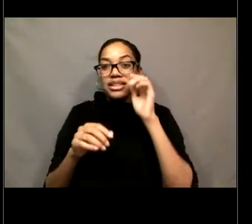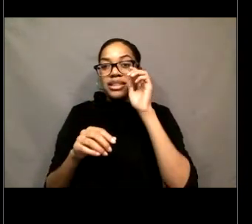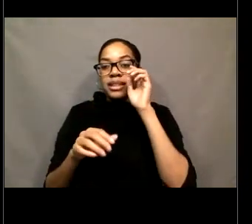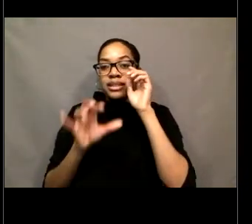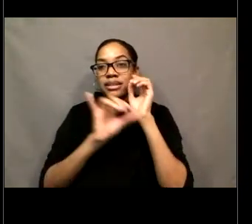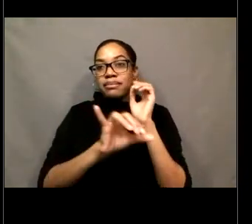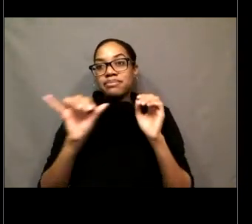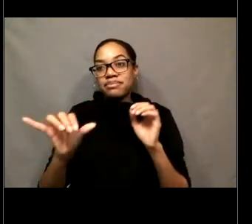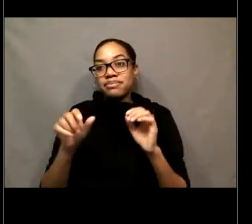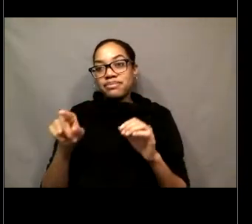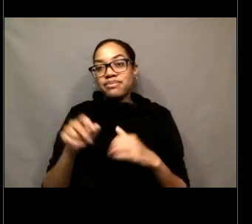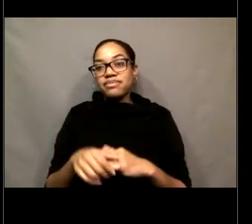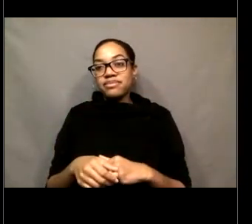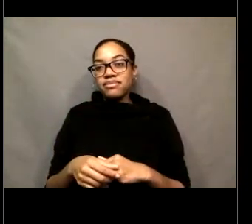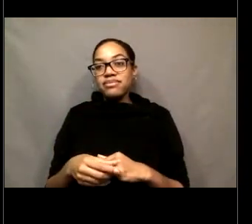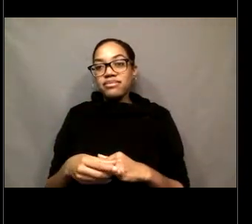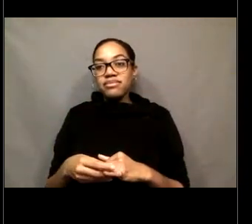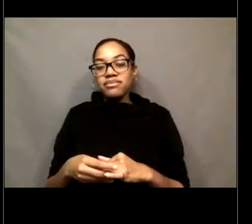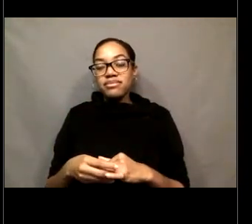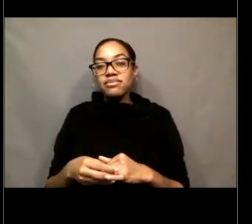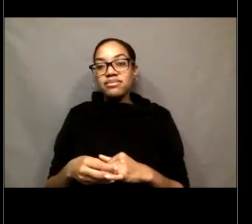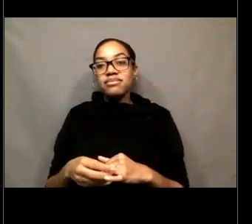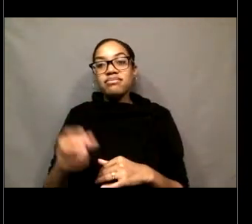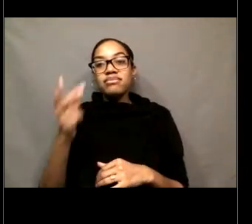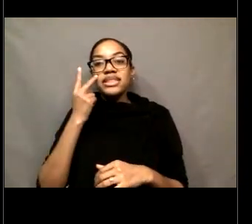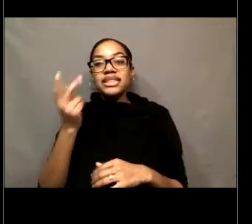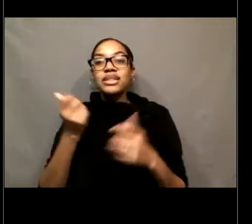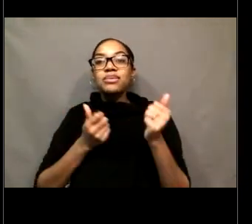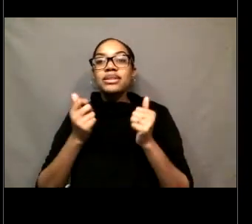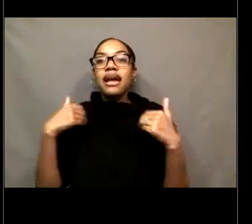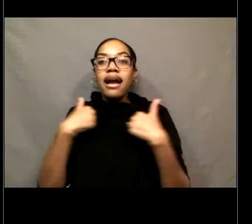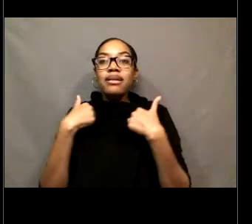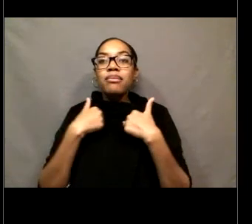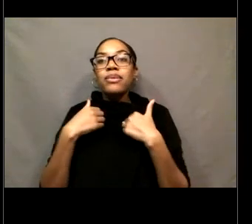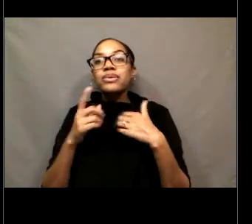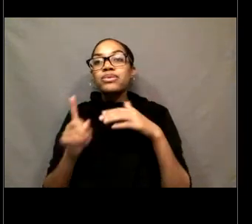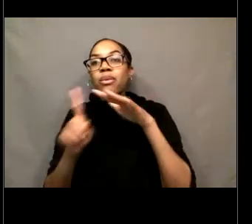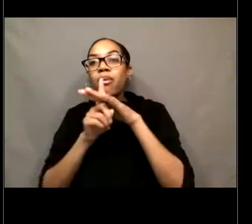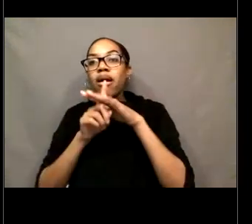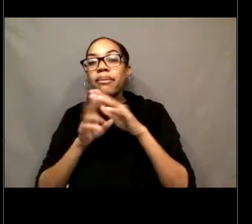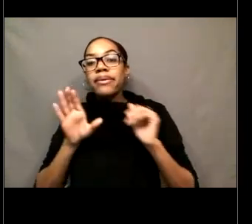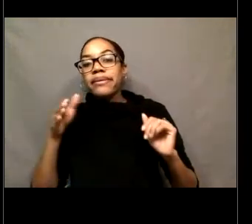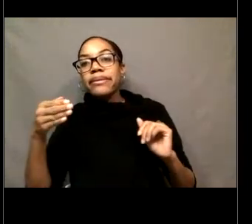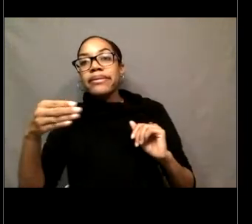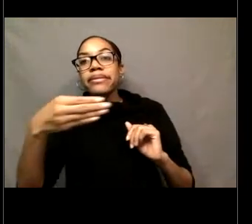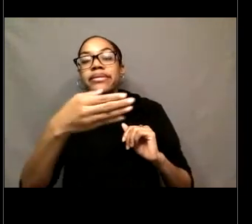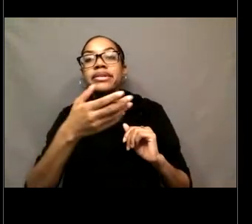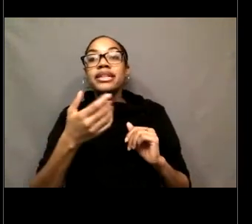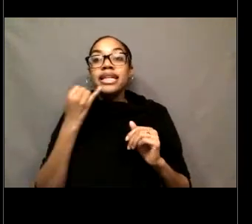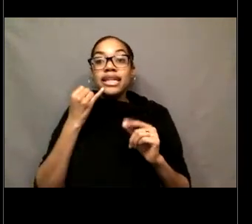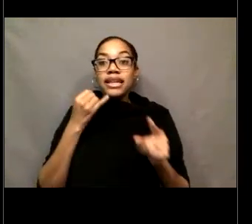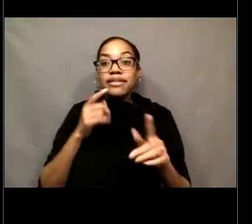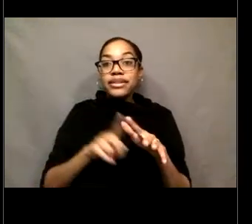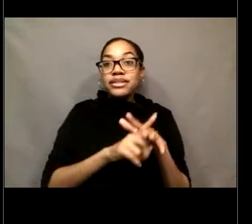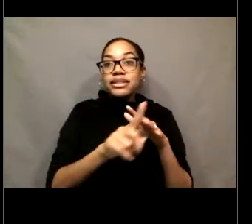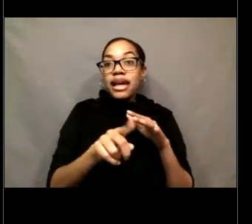and this way we can look at what predators visit the cage, if any abalone escaped, all those sorts of things. So after about four weeks,